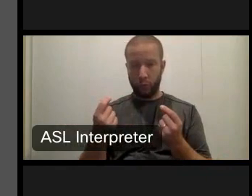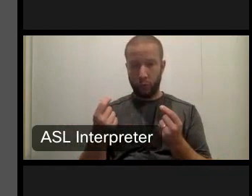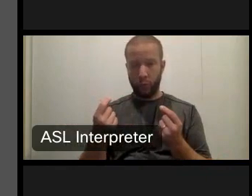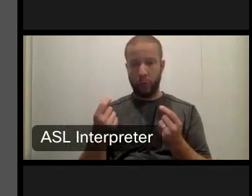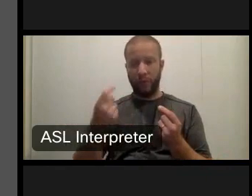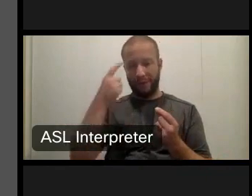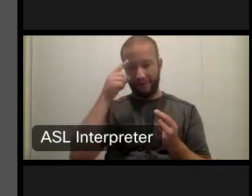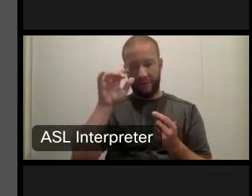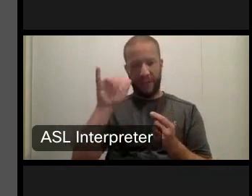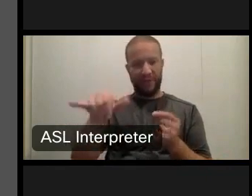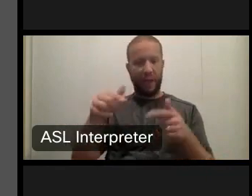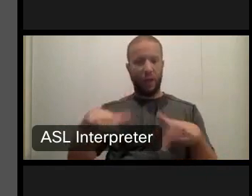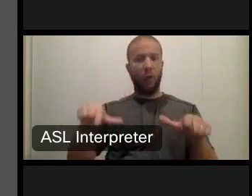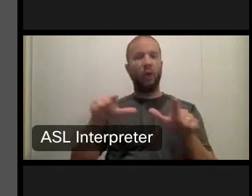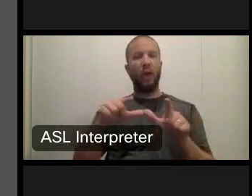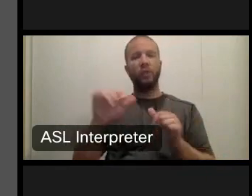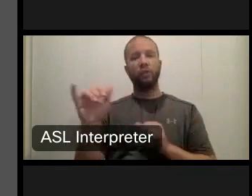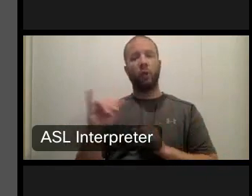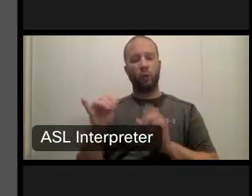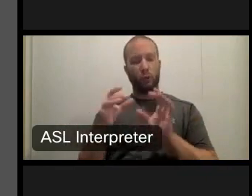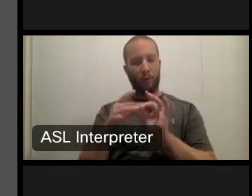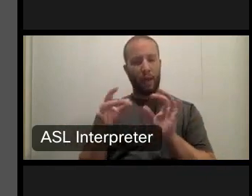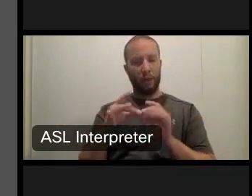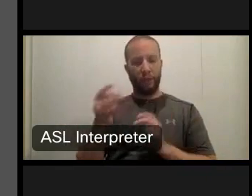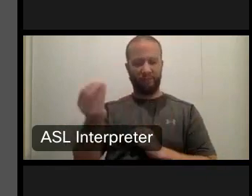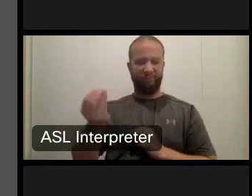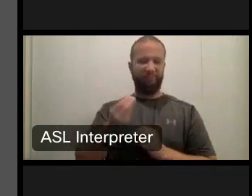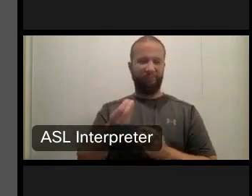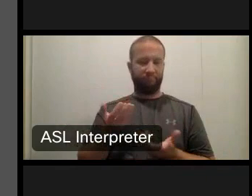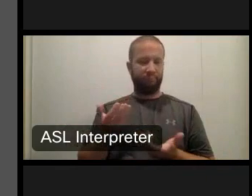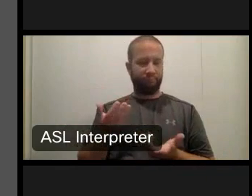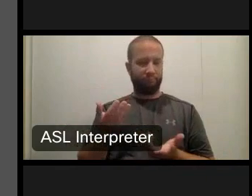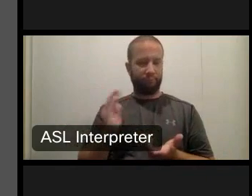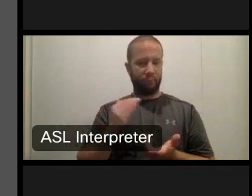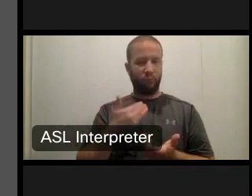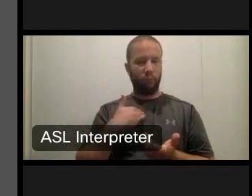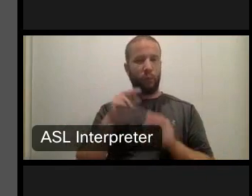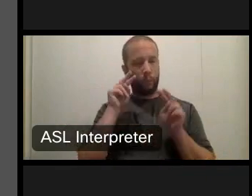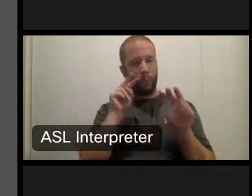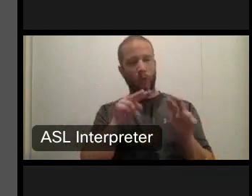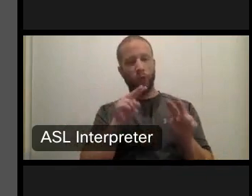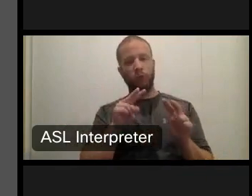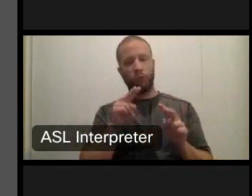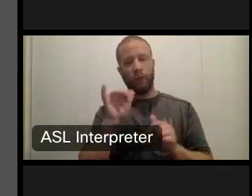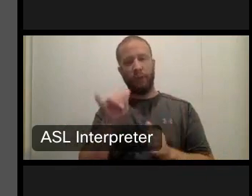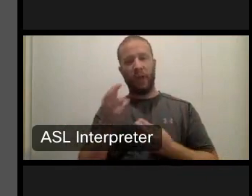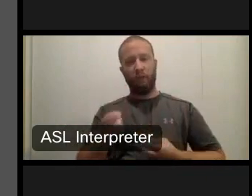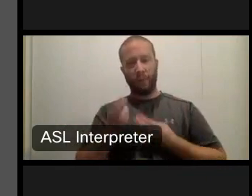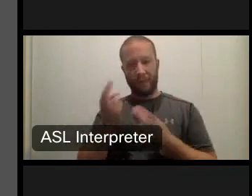way also have also brought that to our attention so that is a recommendation that's being